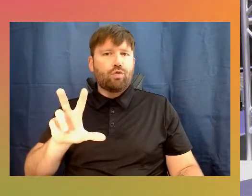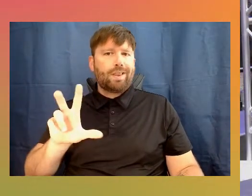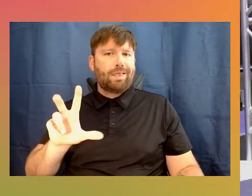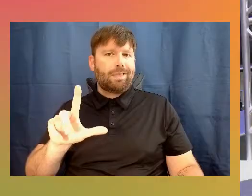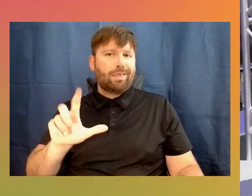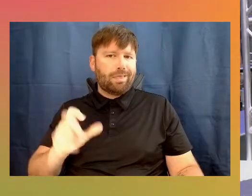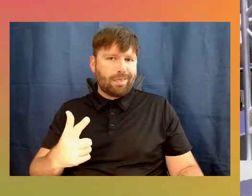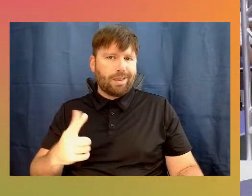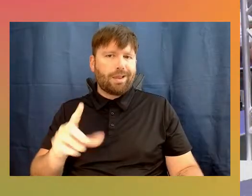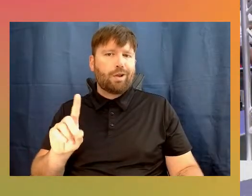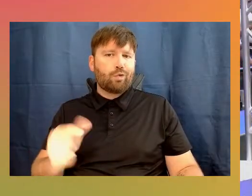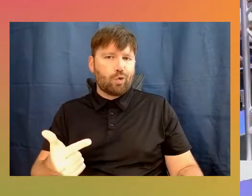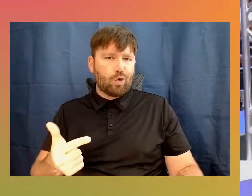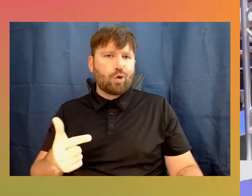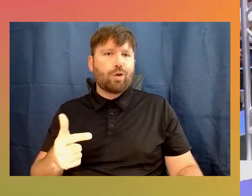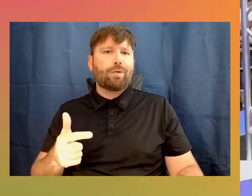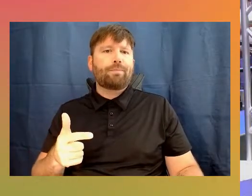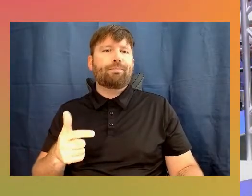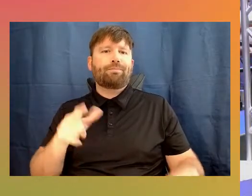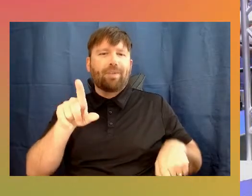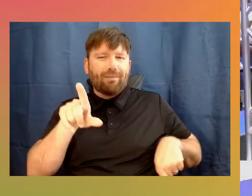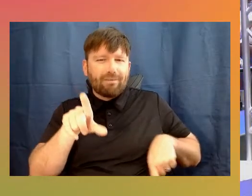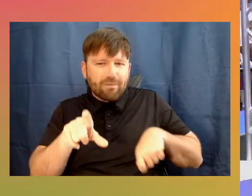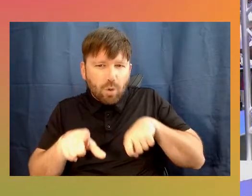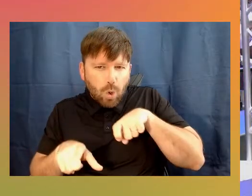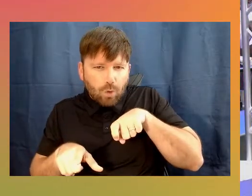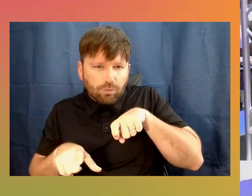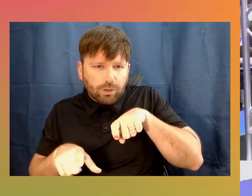CROSS IT UNDER.